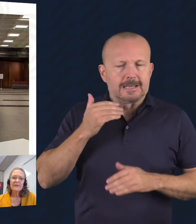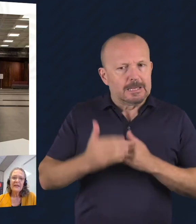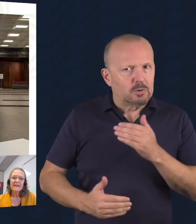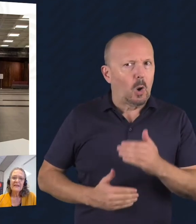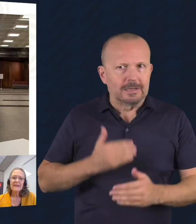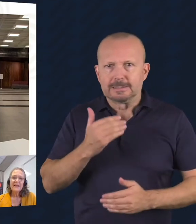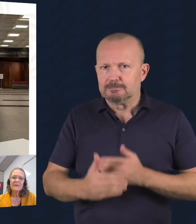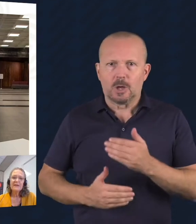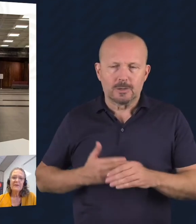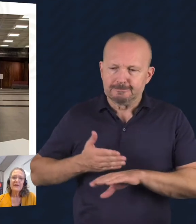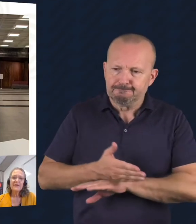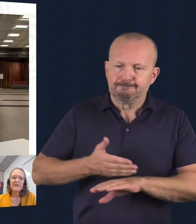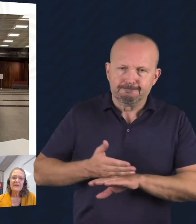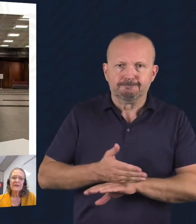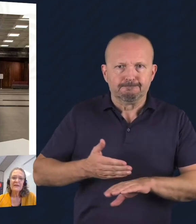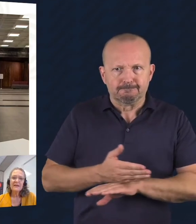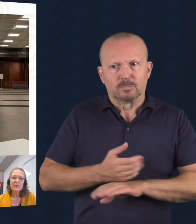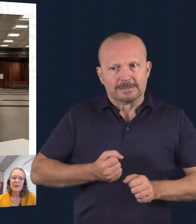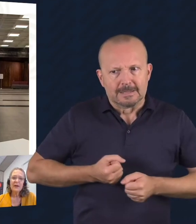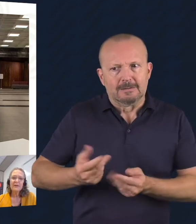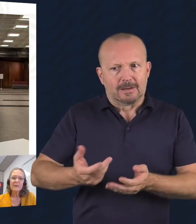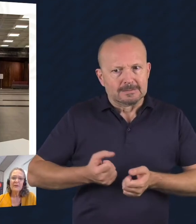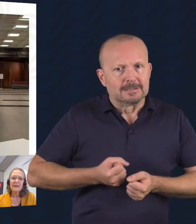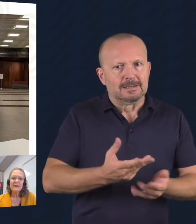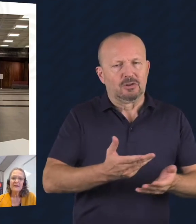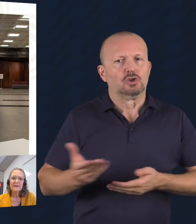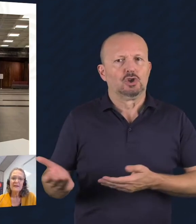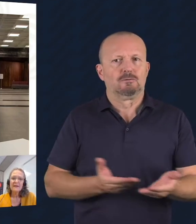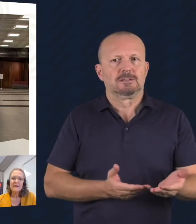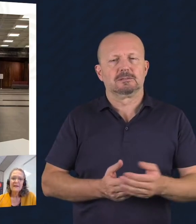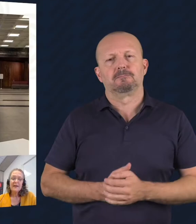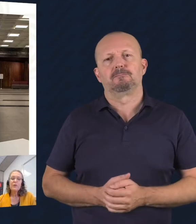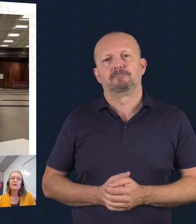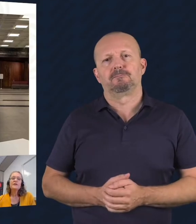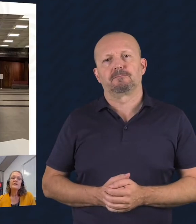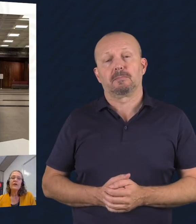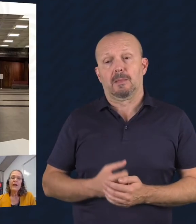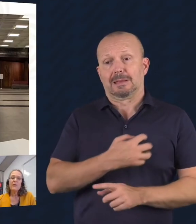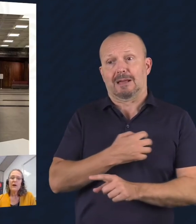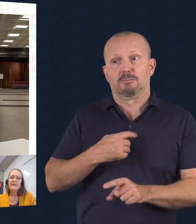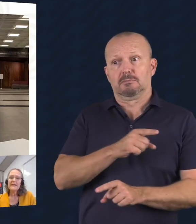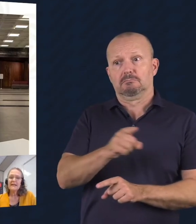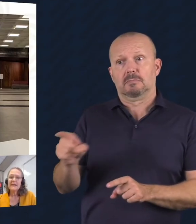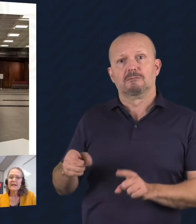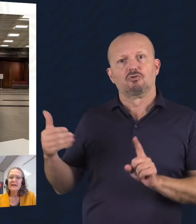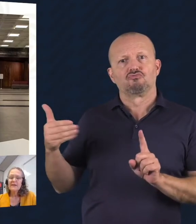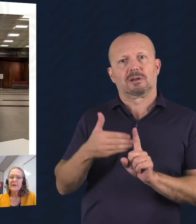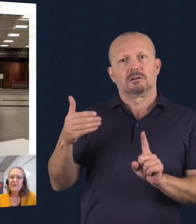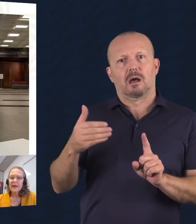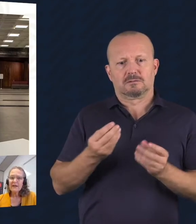and kept delivering services and supporting our communities. The importance of our wider sector has been recognised